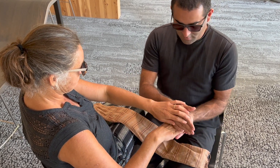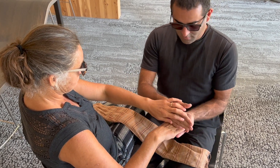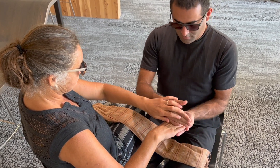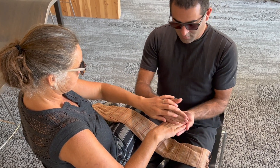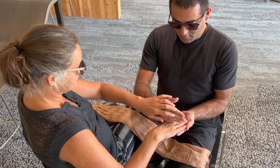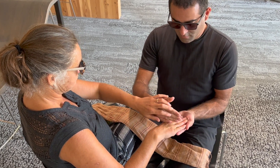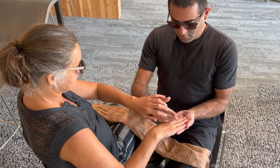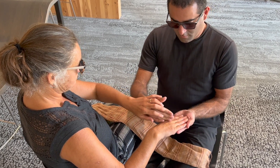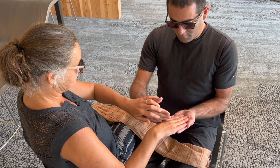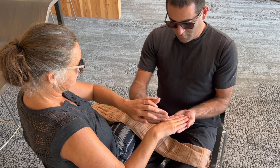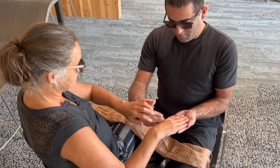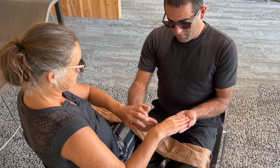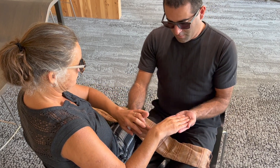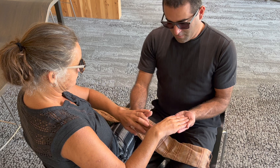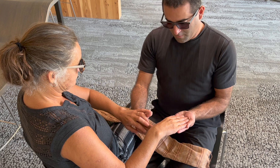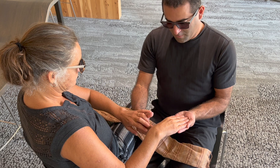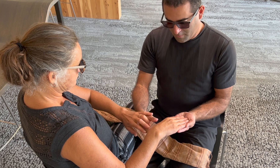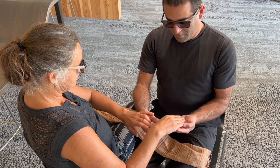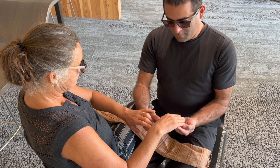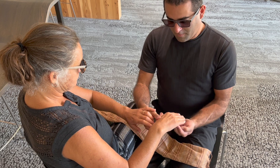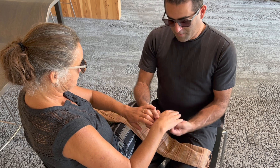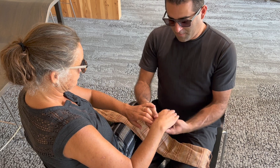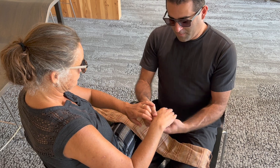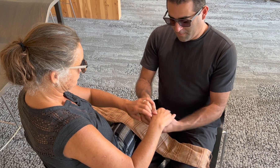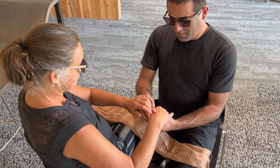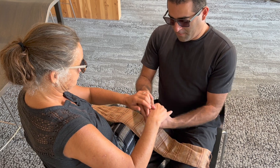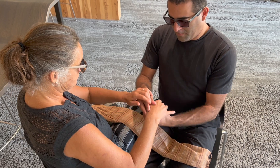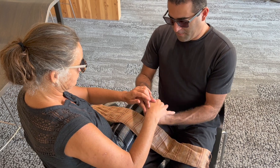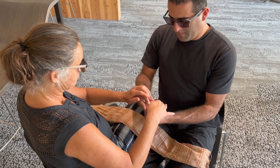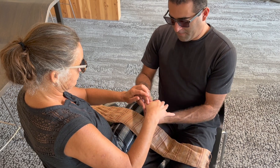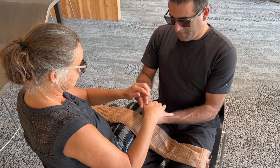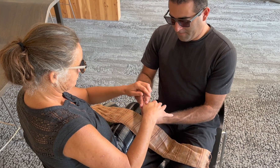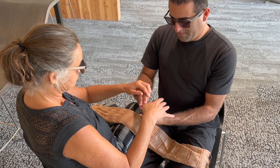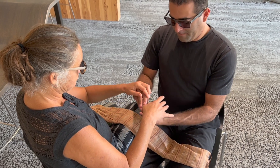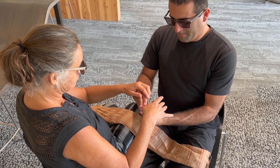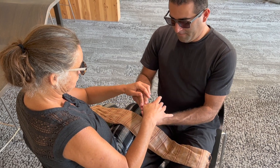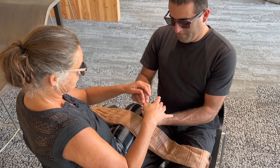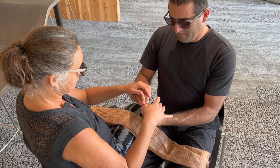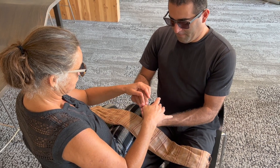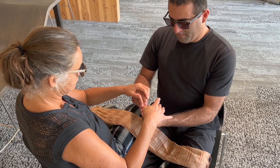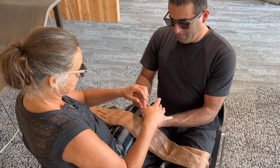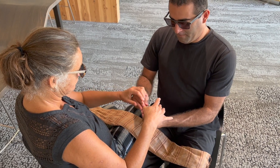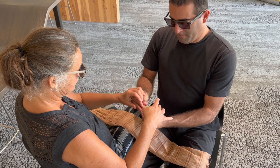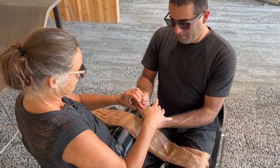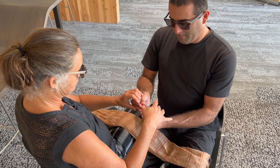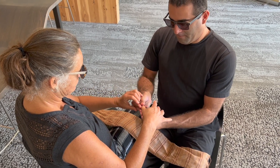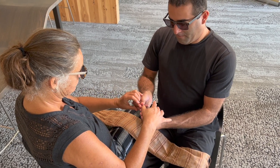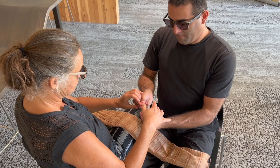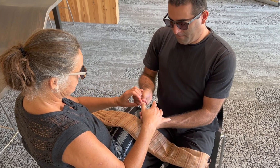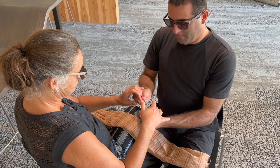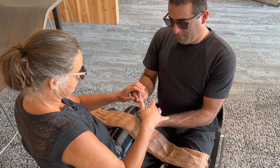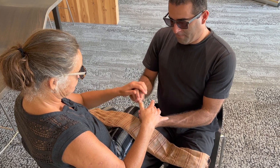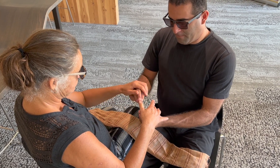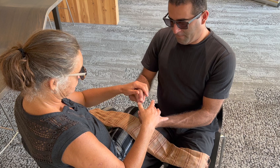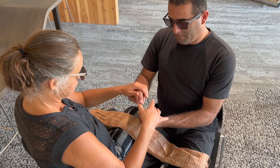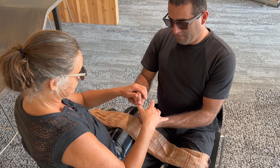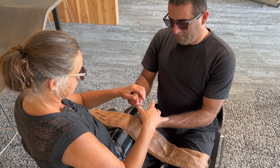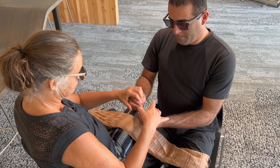The end has a generous sized fringe consisting of multiple twisted strands with knots on the end.